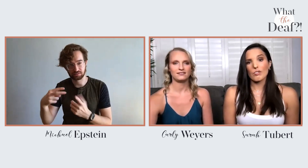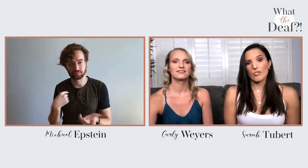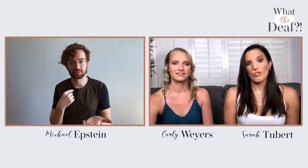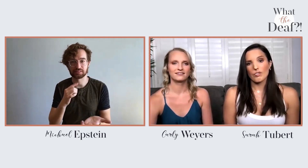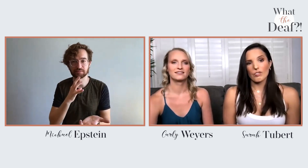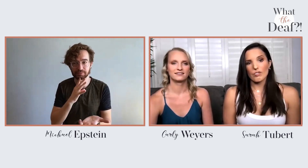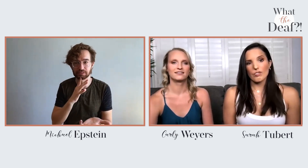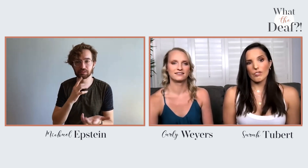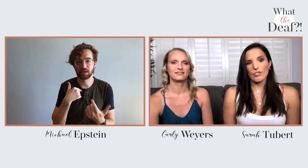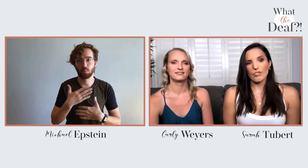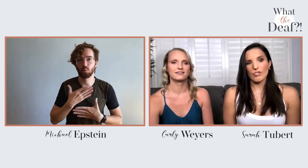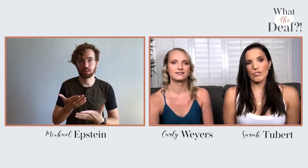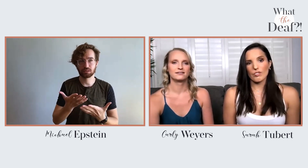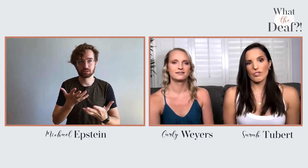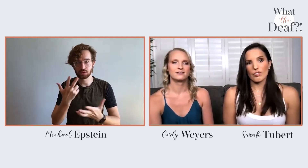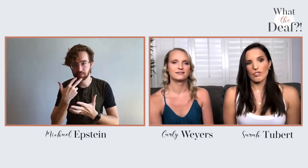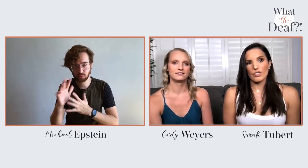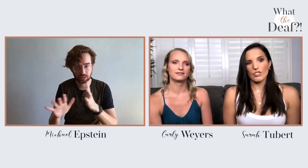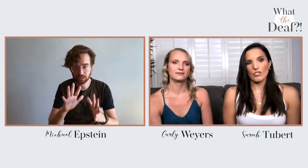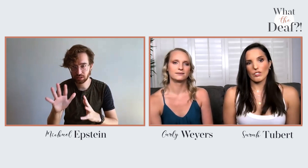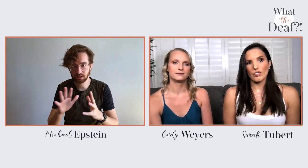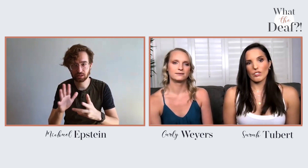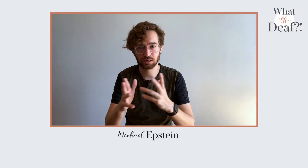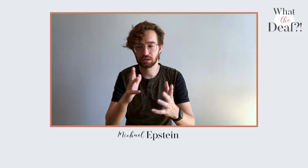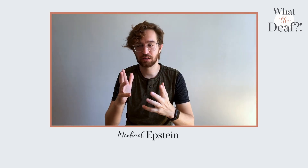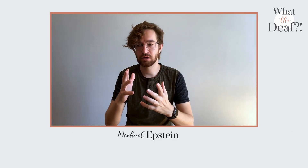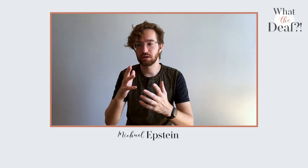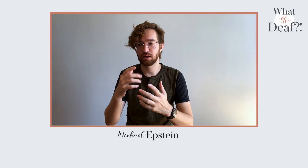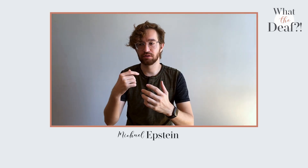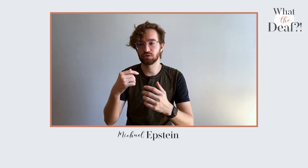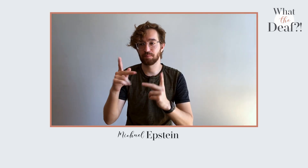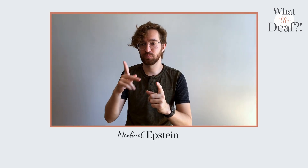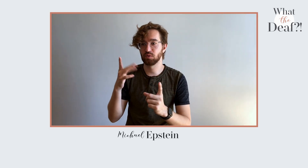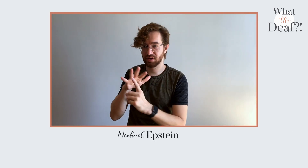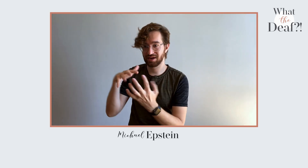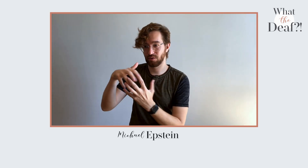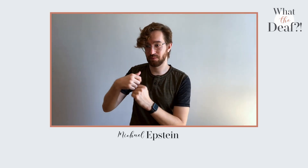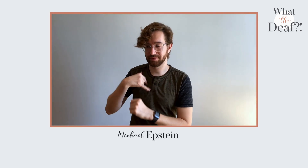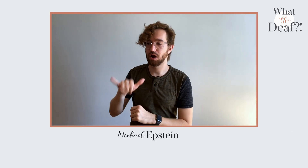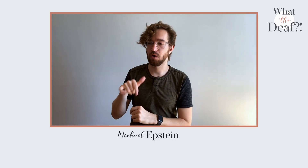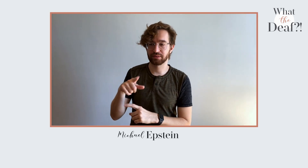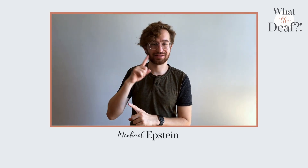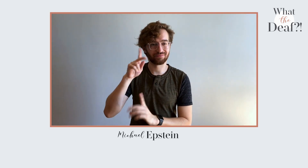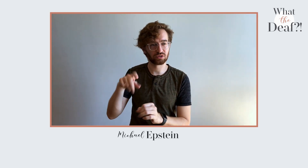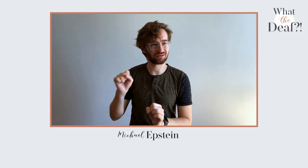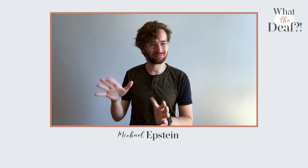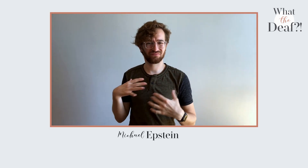I can speak, I'm willing to lip read to get by. When people interact with me they're like, "Oh, he's a deaf person",